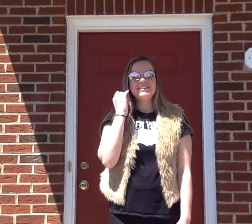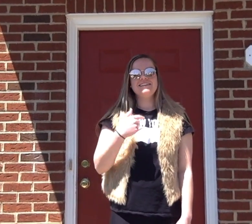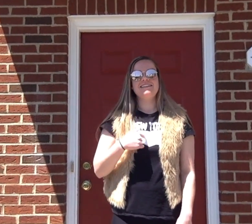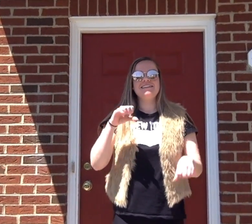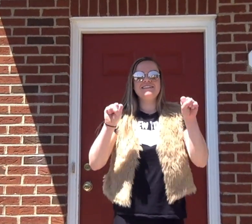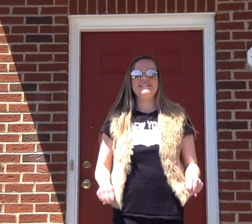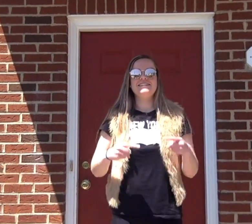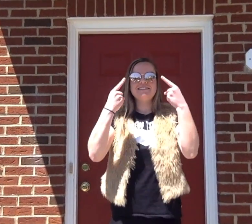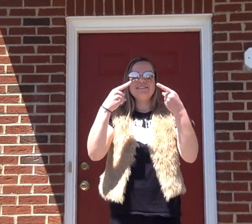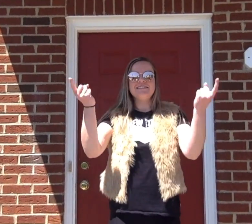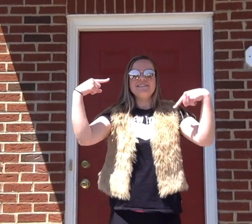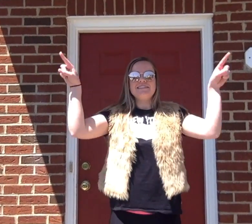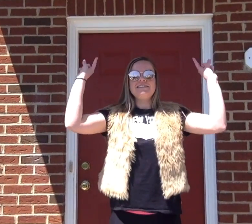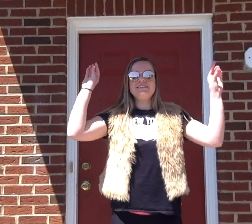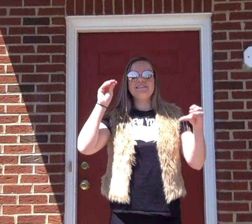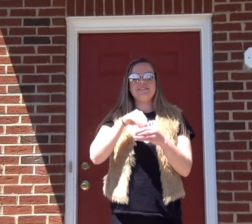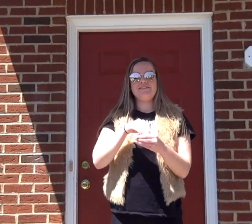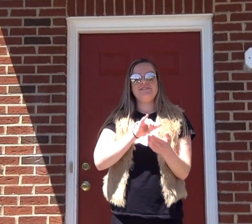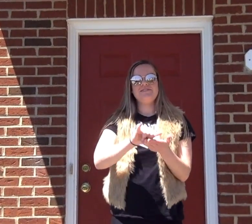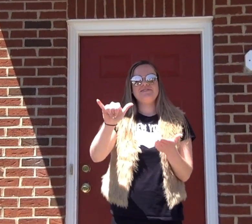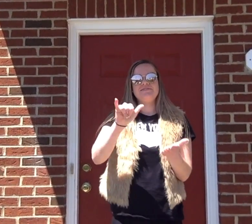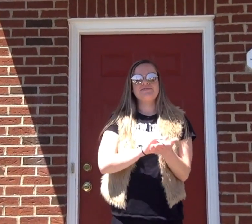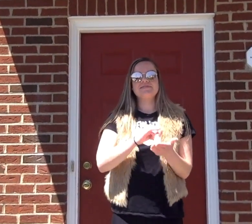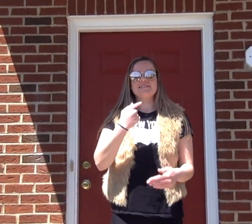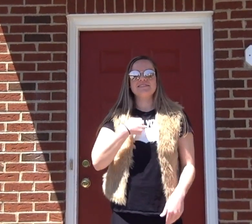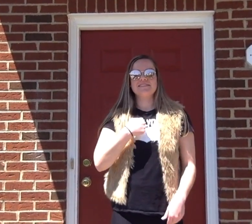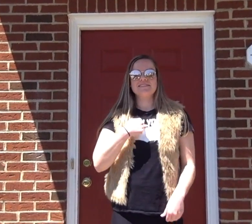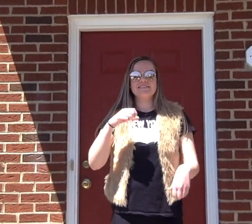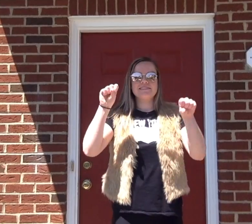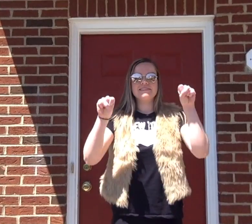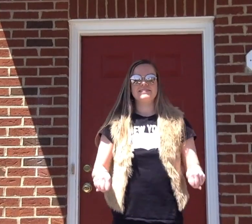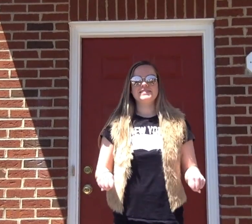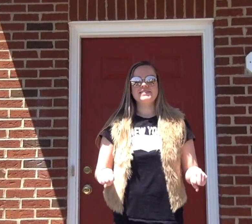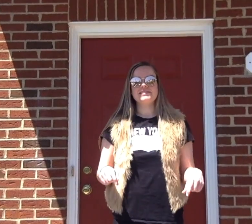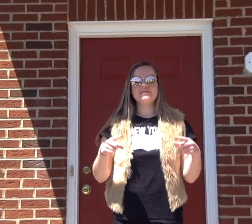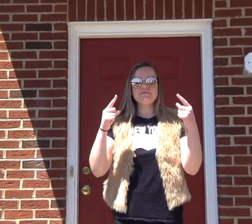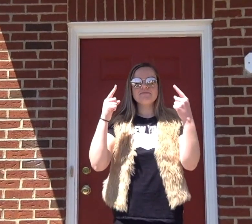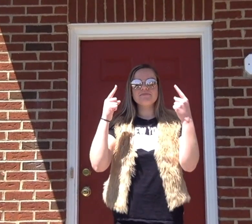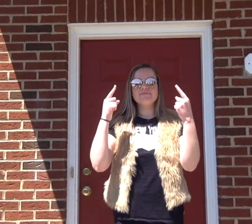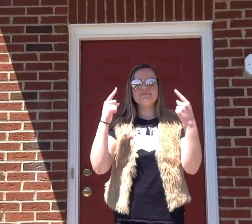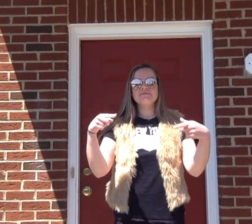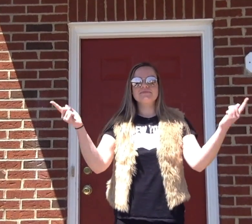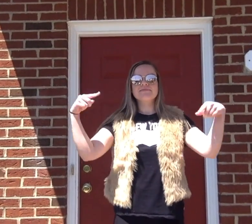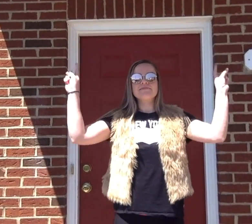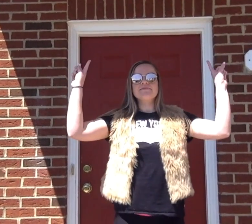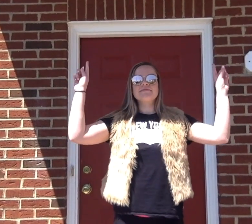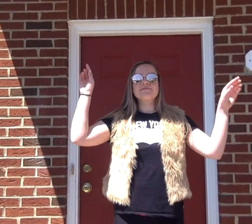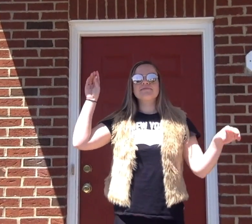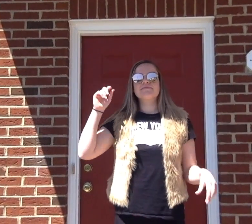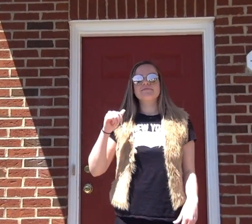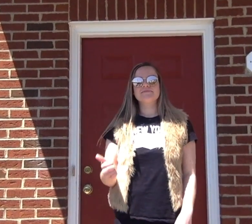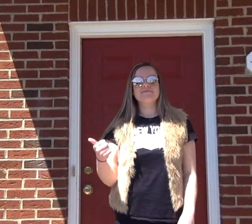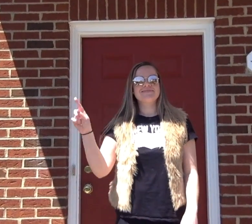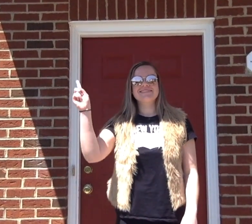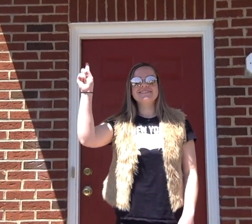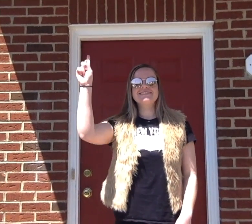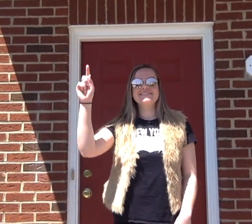If I can make it there I'm gonna make it anywhere